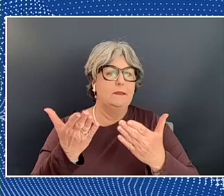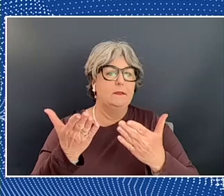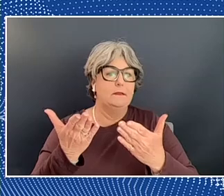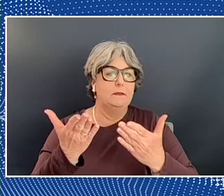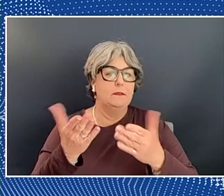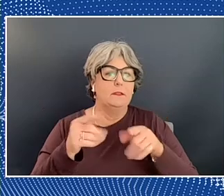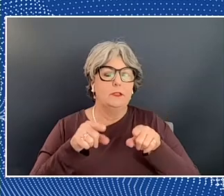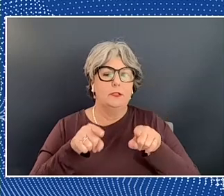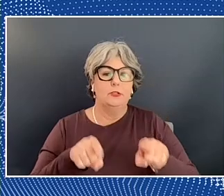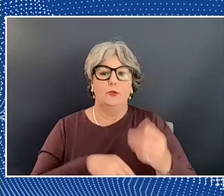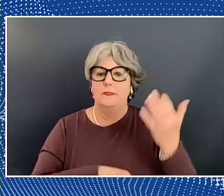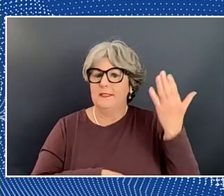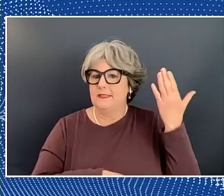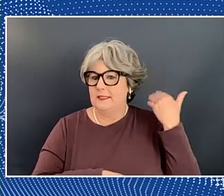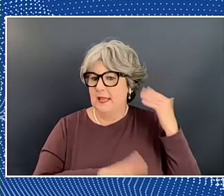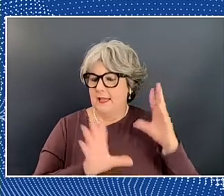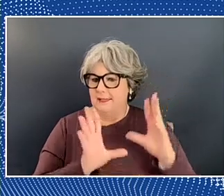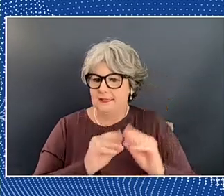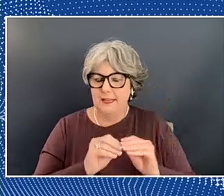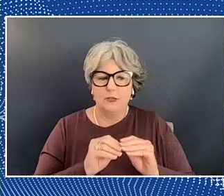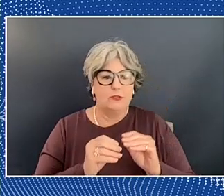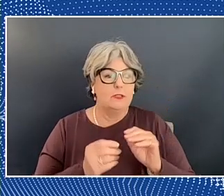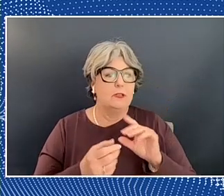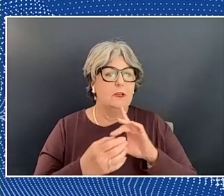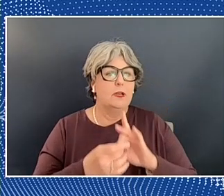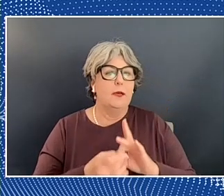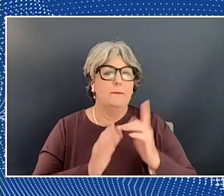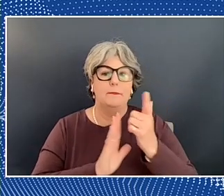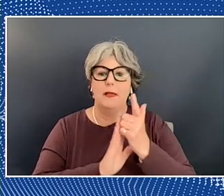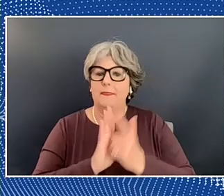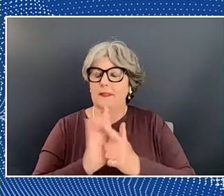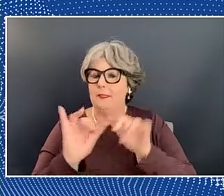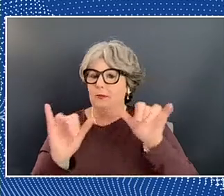last session particularly around the legal system impacts. But I think in